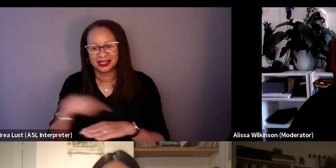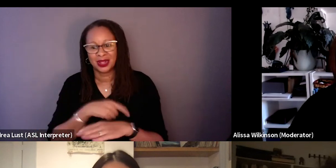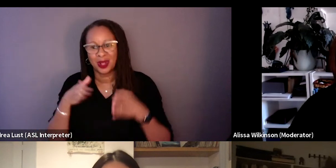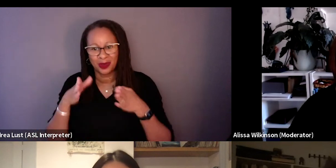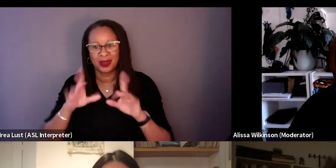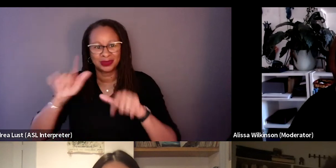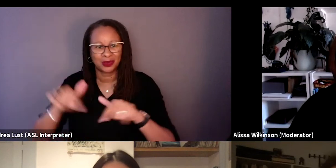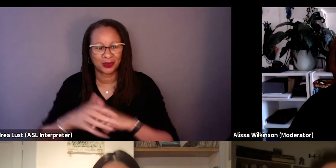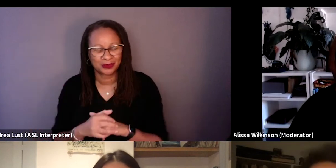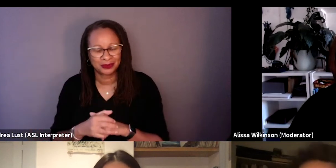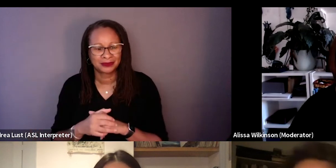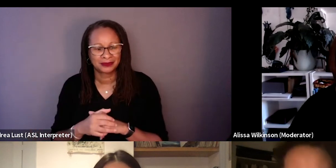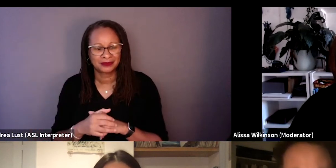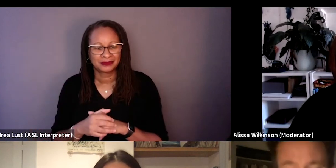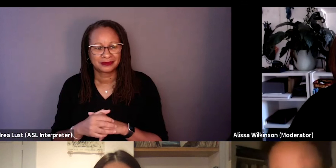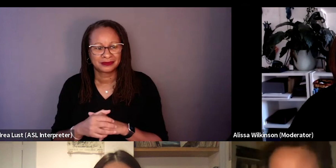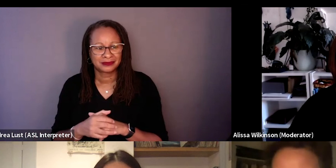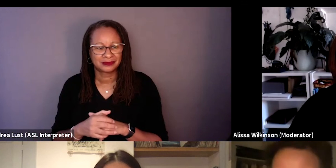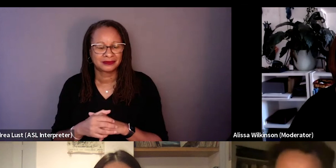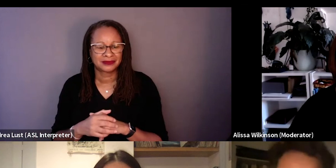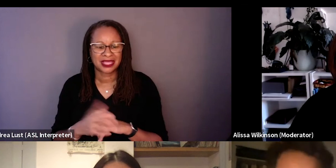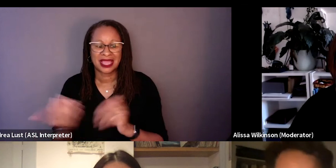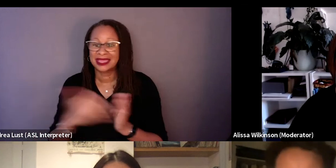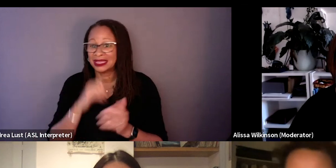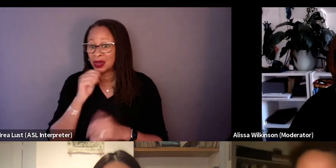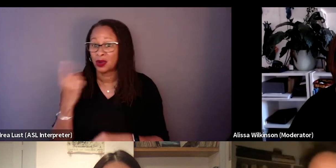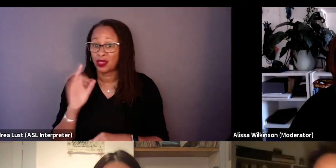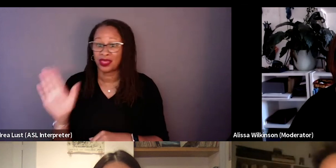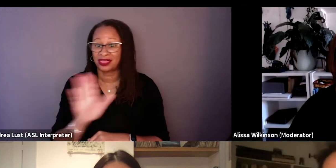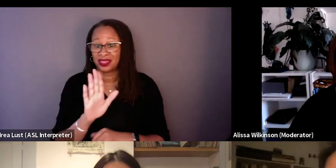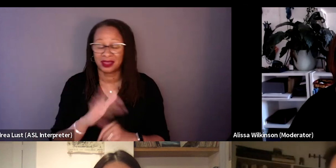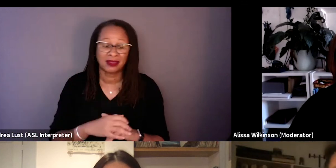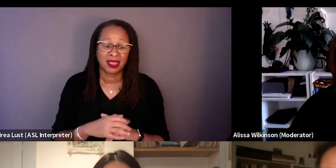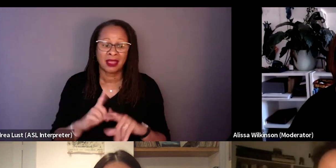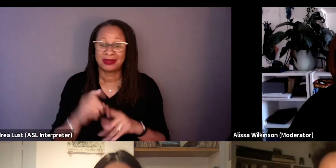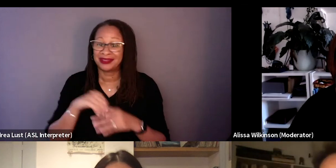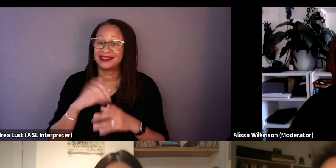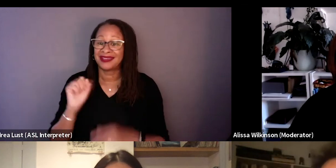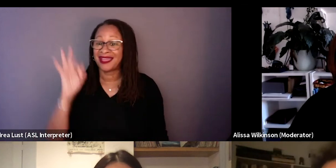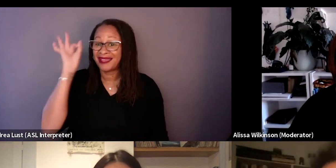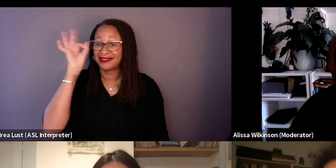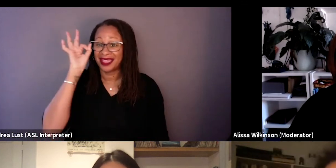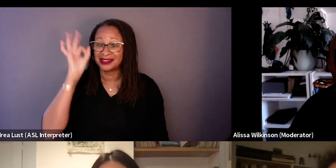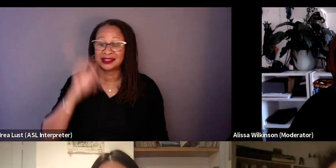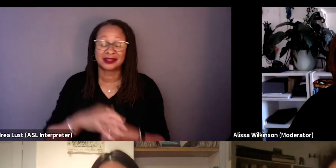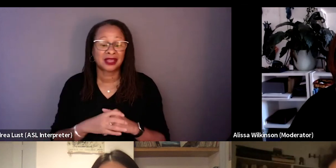And I think it's, it's not, again, not only there, but obviously in Afghanistan and through the stories